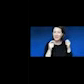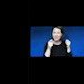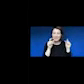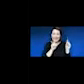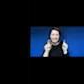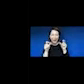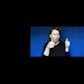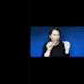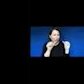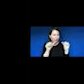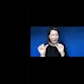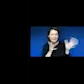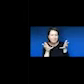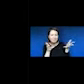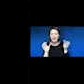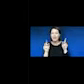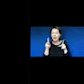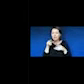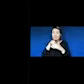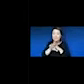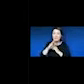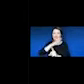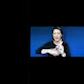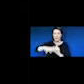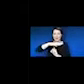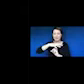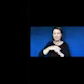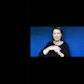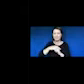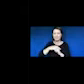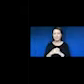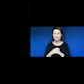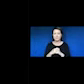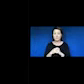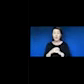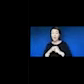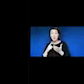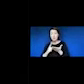At other times, an individual might still want to participate in a verbal interview,